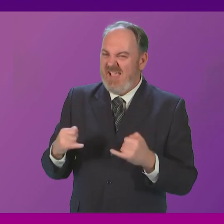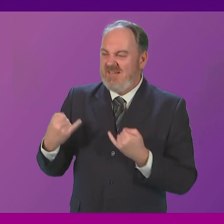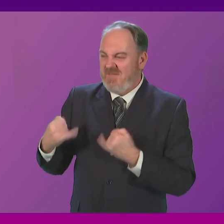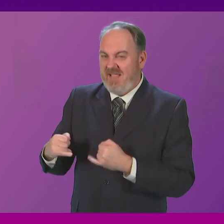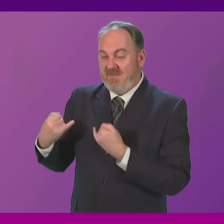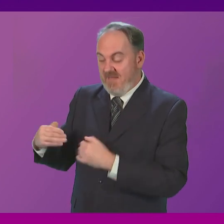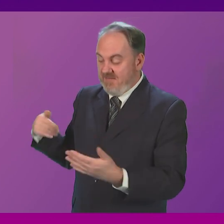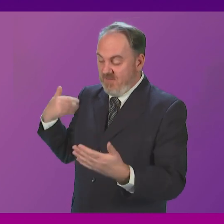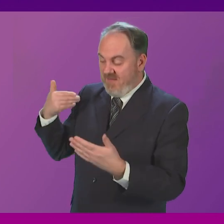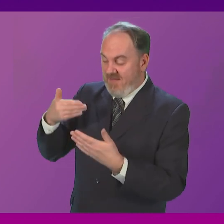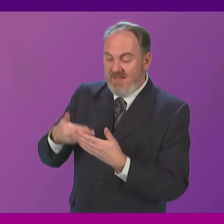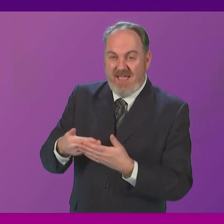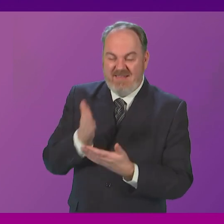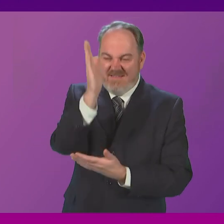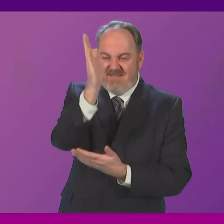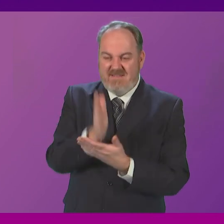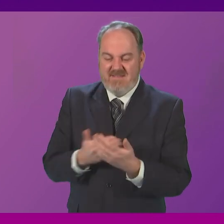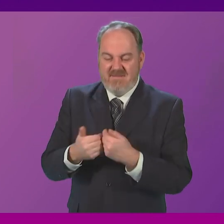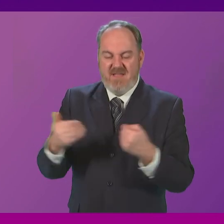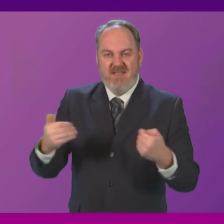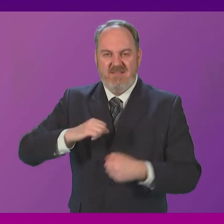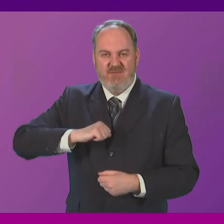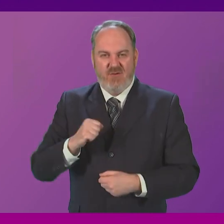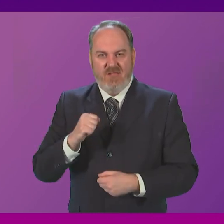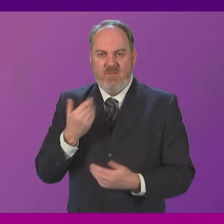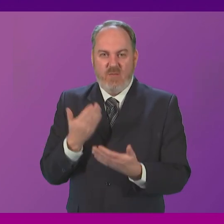focus on dividing our country with another independence referendum.